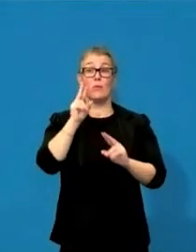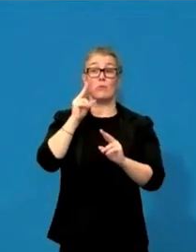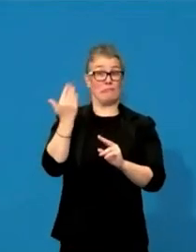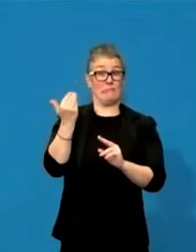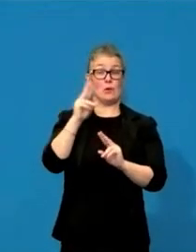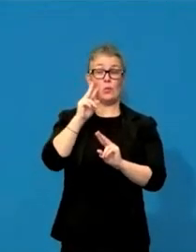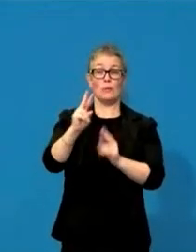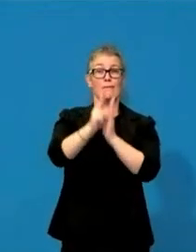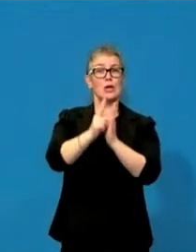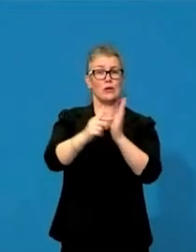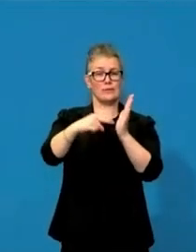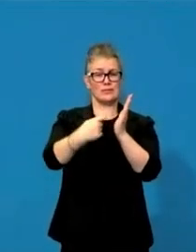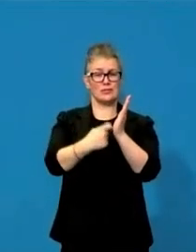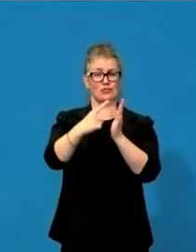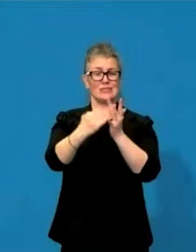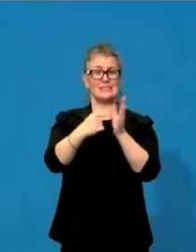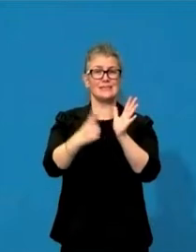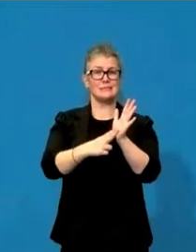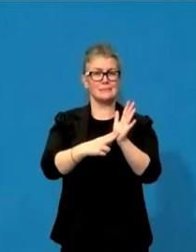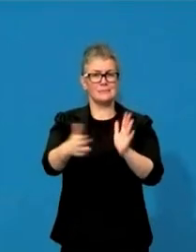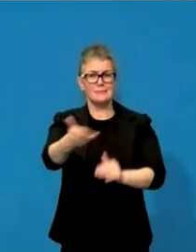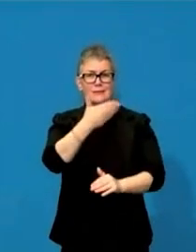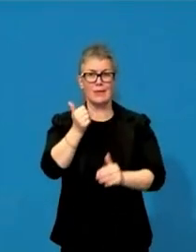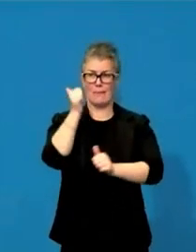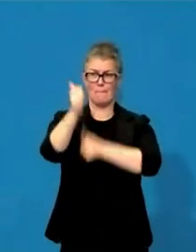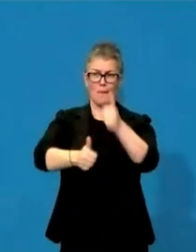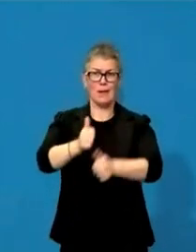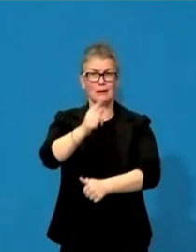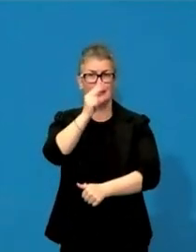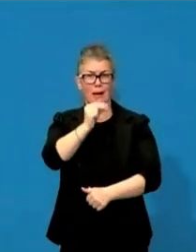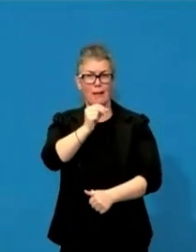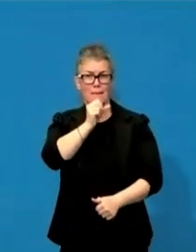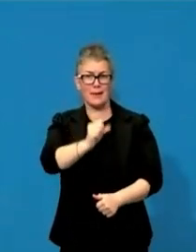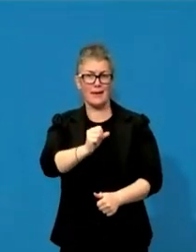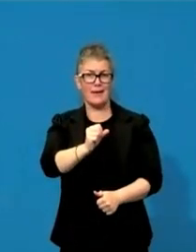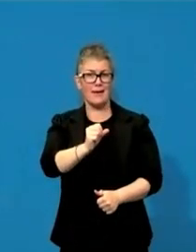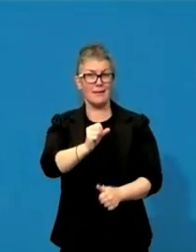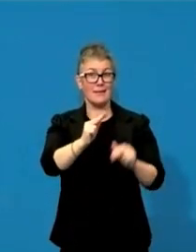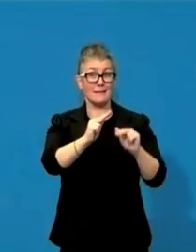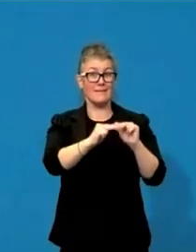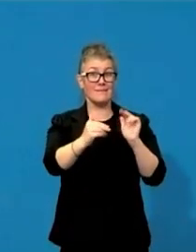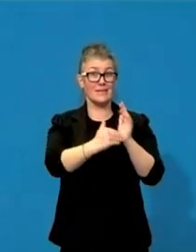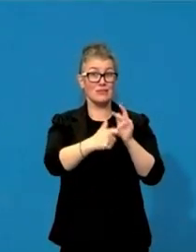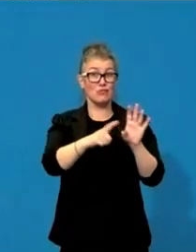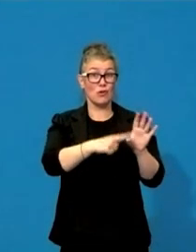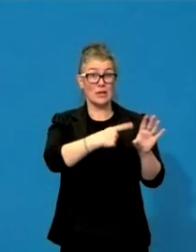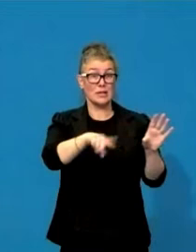He seems a delightful and very popular young man around Fitzroy. Is that right? MR DAVIS: Yes.